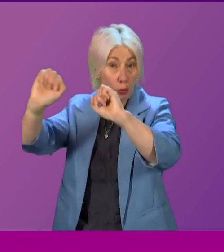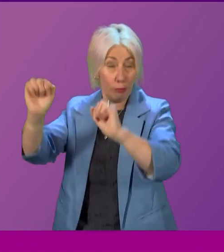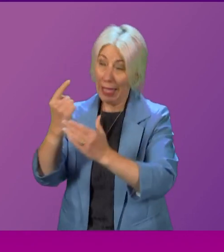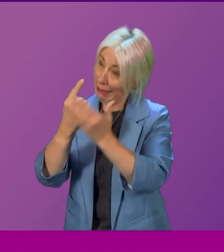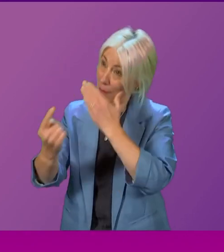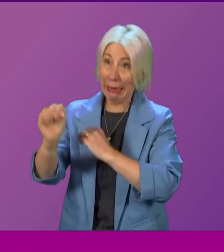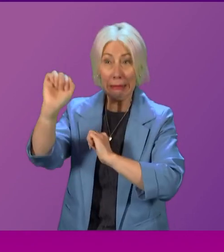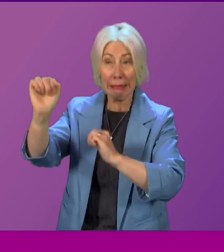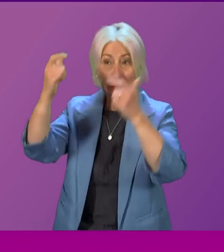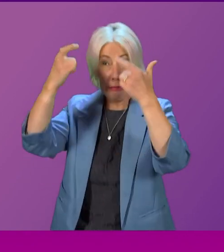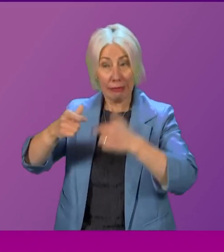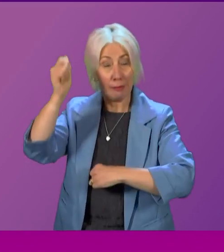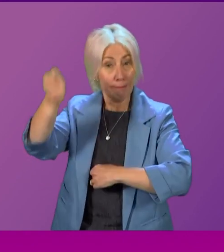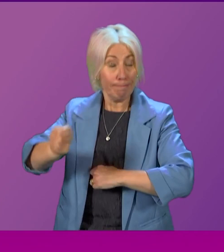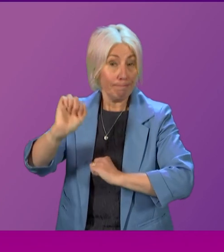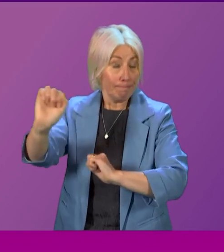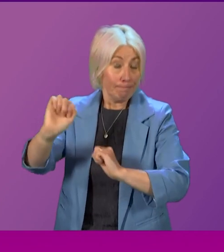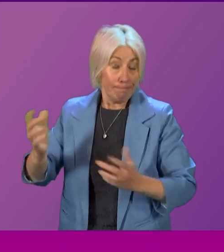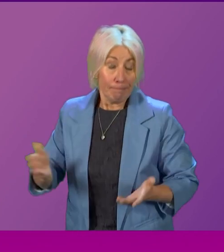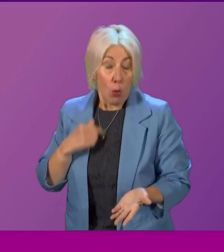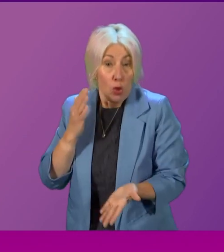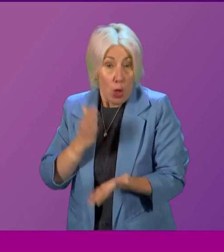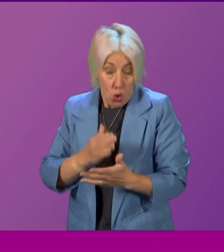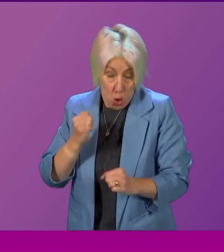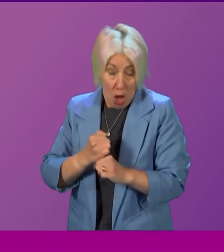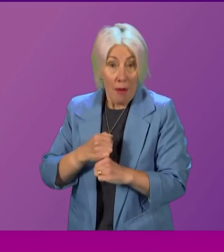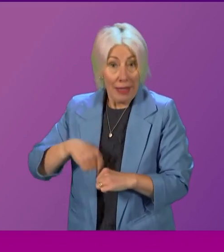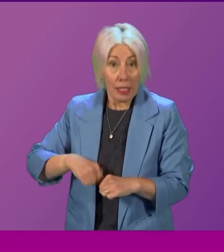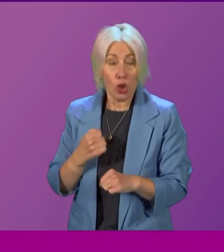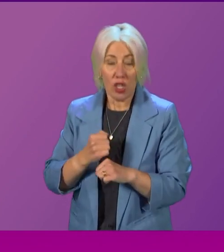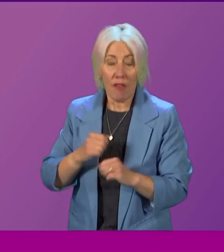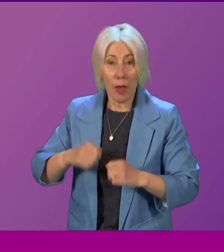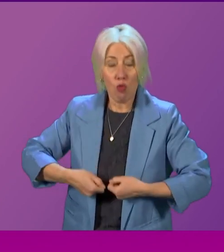Of course, I want to ensure that the Government is doing everything that it can to raise awareness.